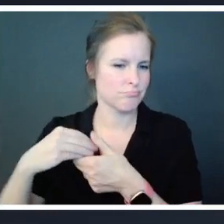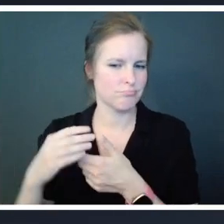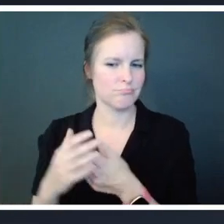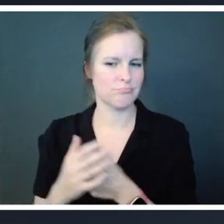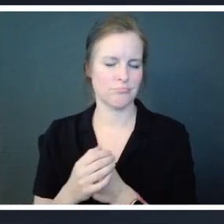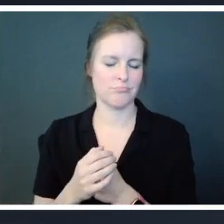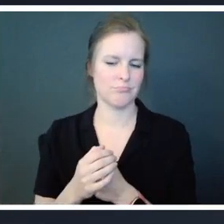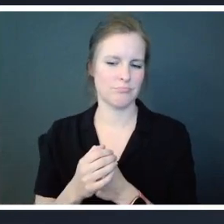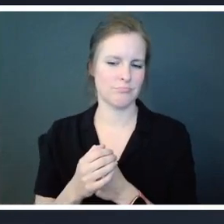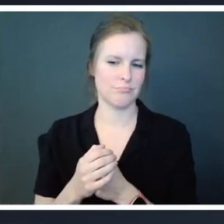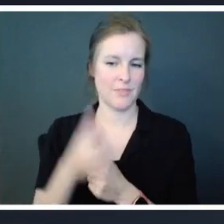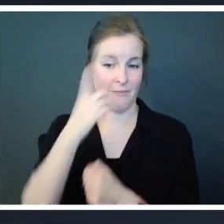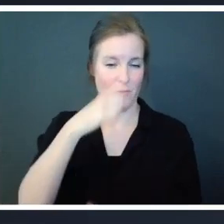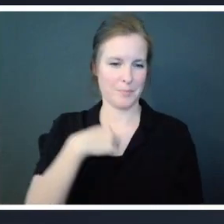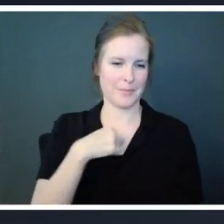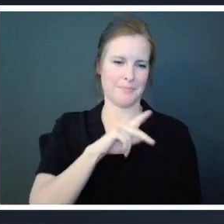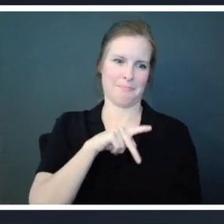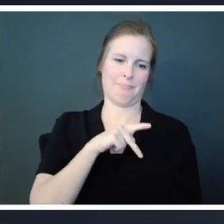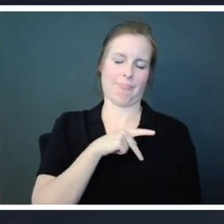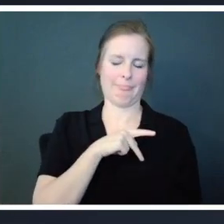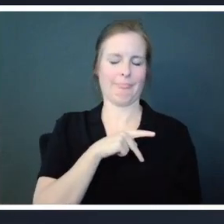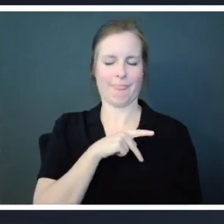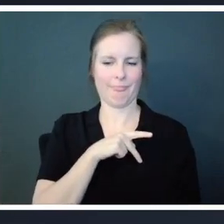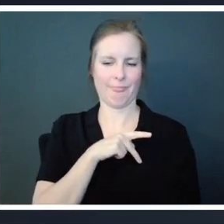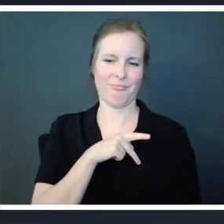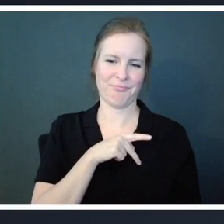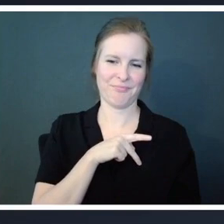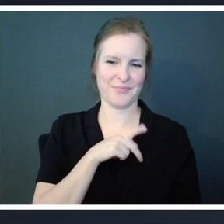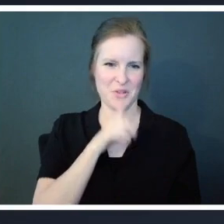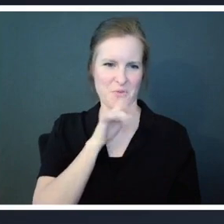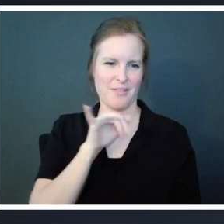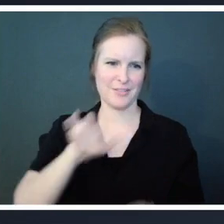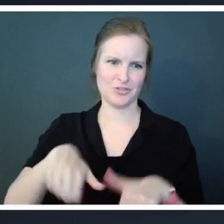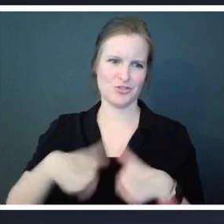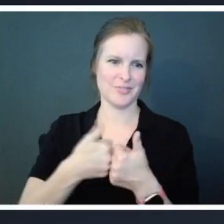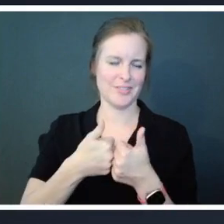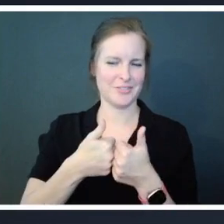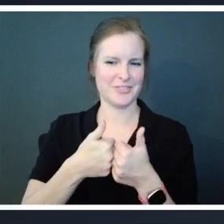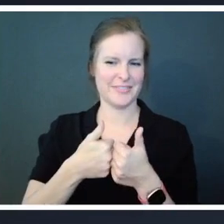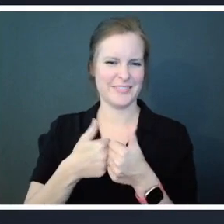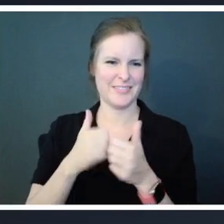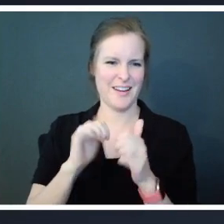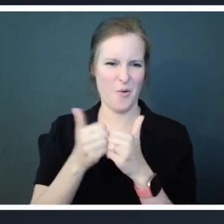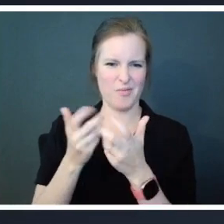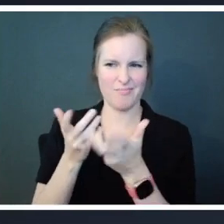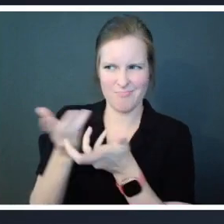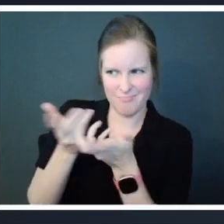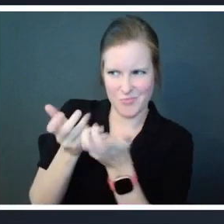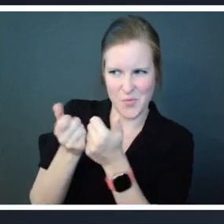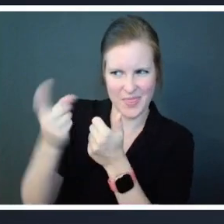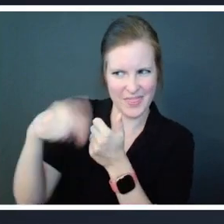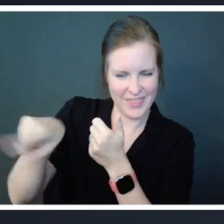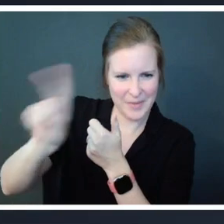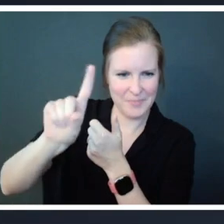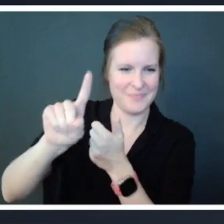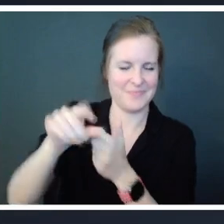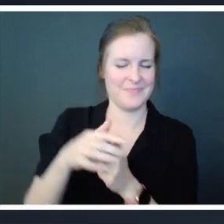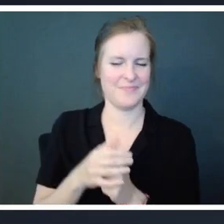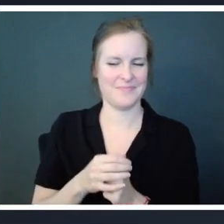for me personally, has been kind of like one of the challenges that we've dealt with. Maureen Leary: Yeah. I was thinking that too,